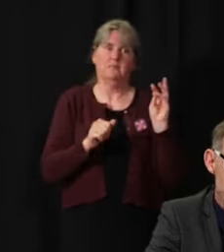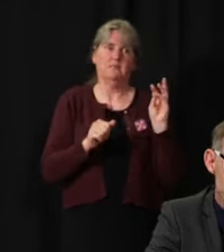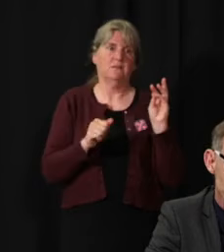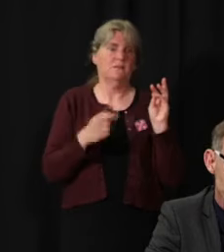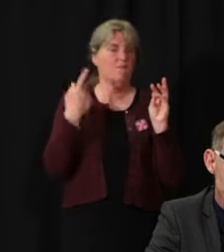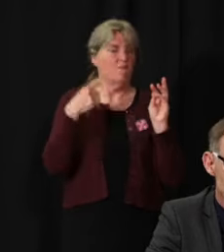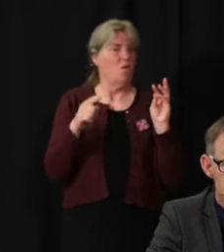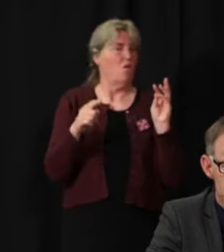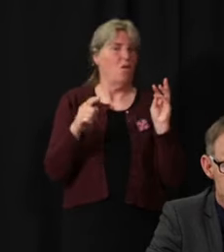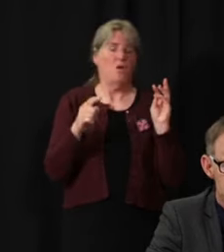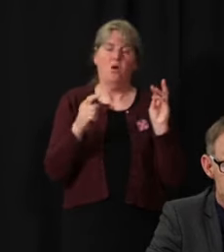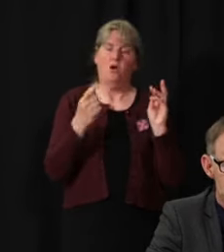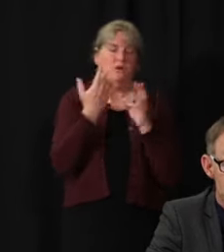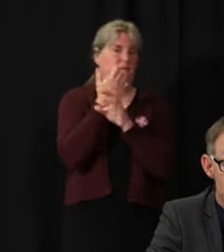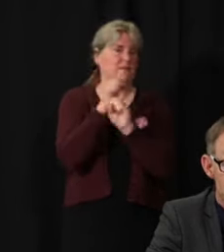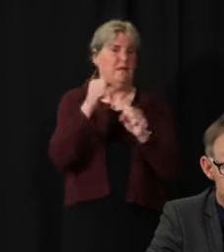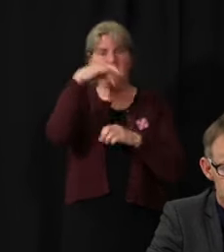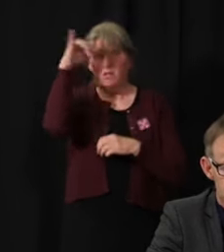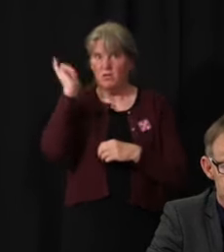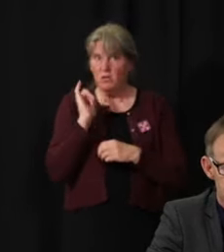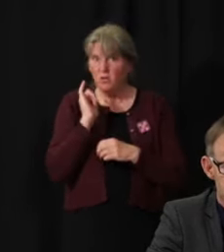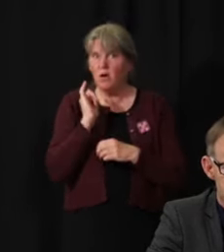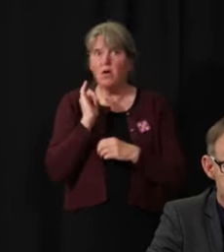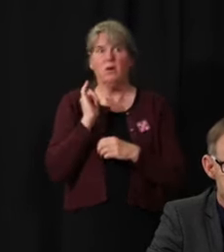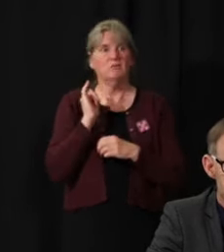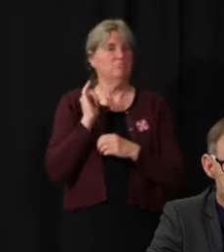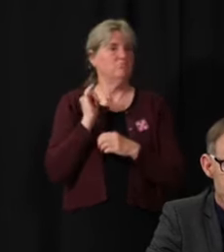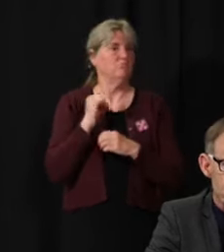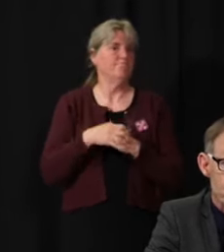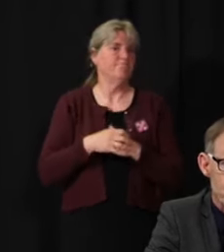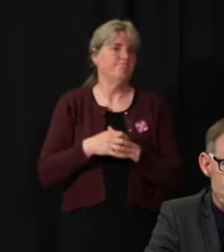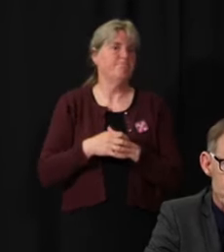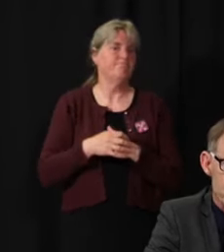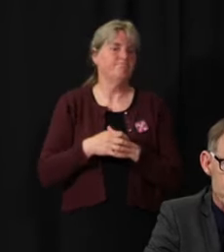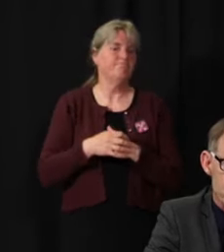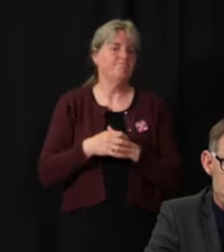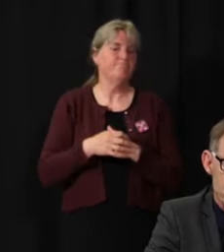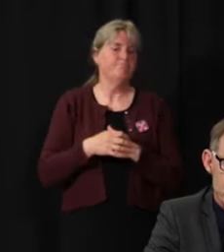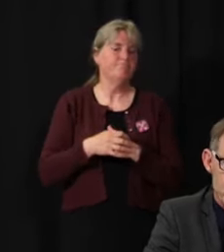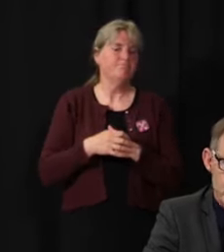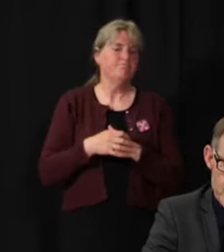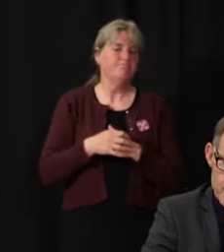measures are critical in maintaining the ability to do